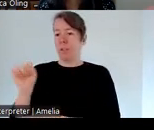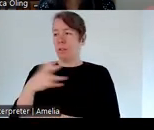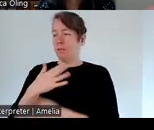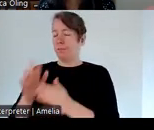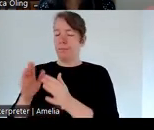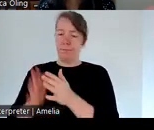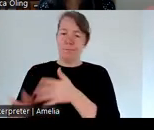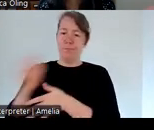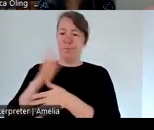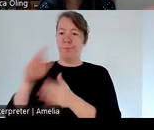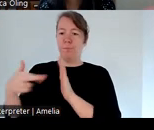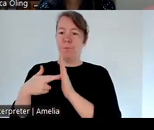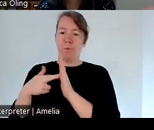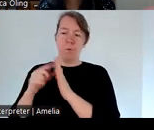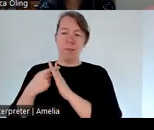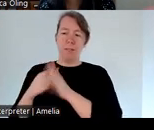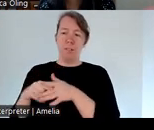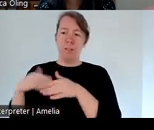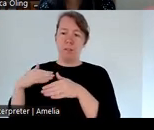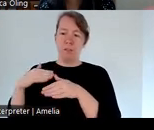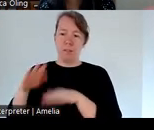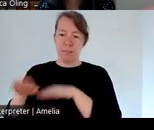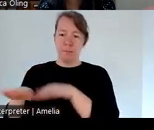in the initial steps, um, when he was at that office.